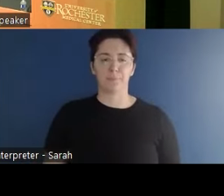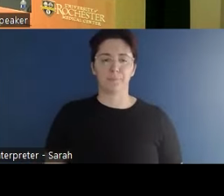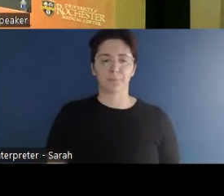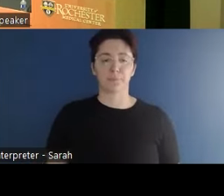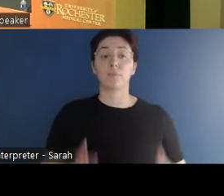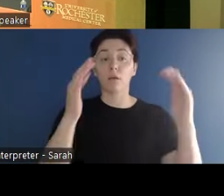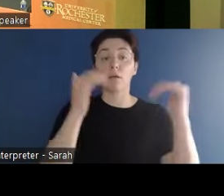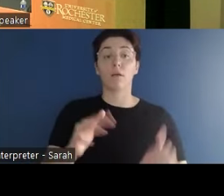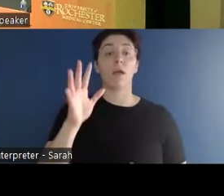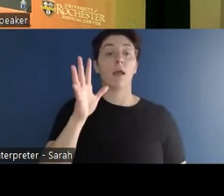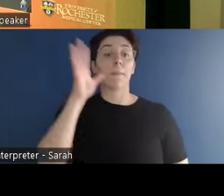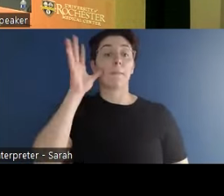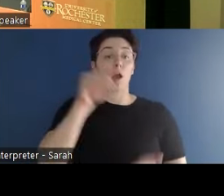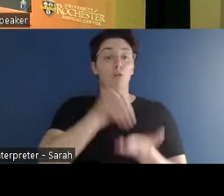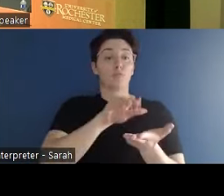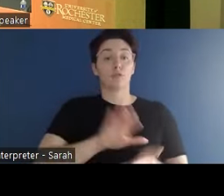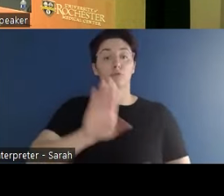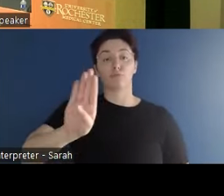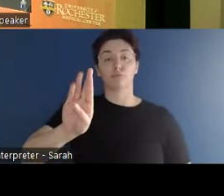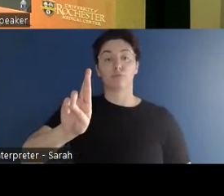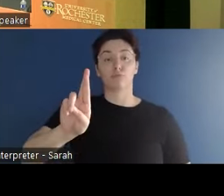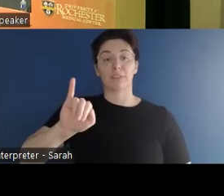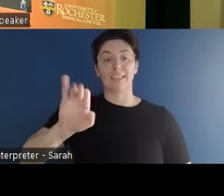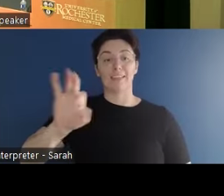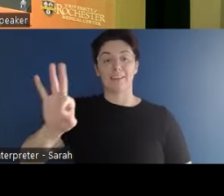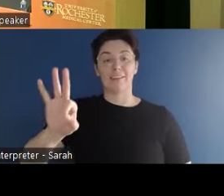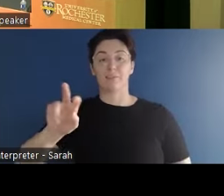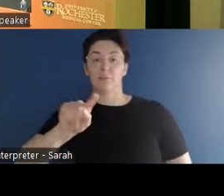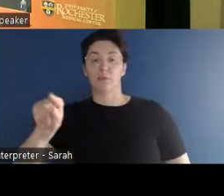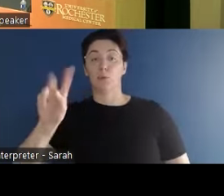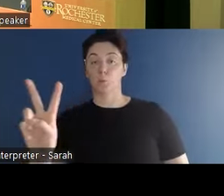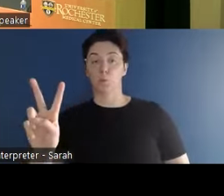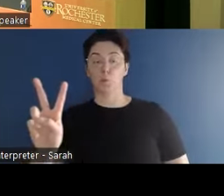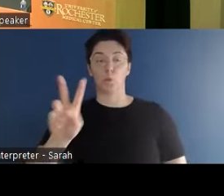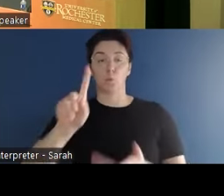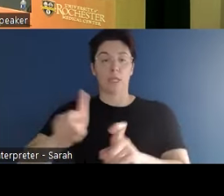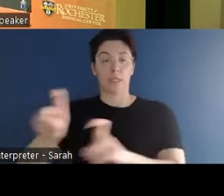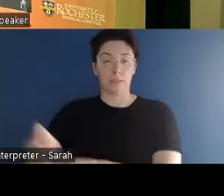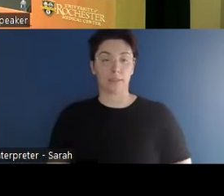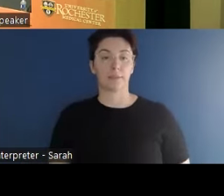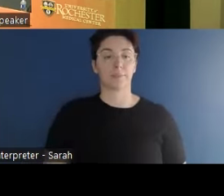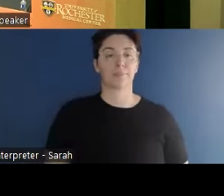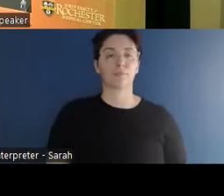2 and the emotion disregulation inventory brief measures everyday executive functioning and the